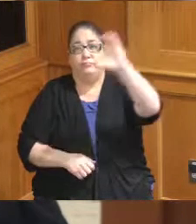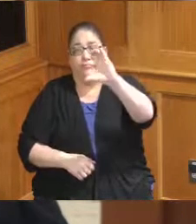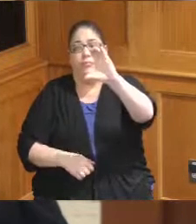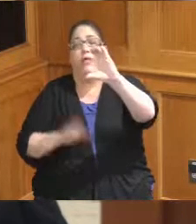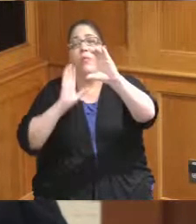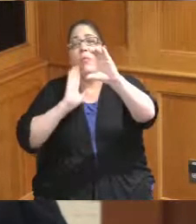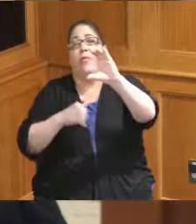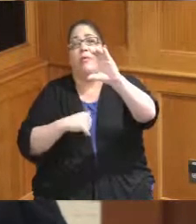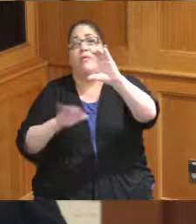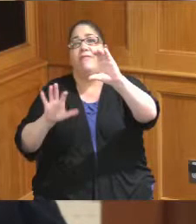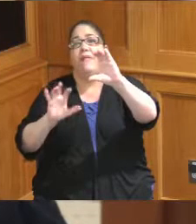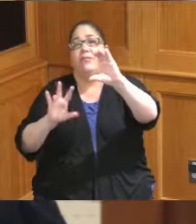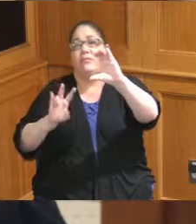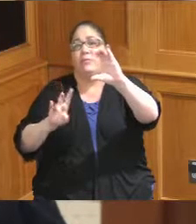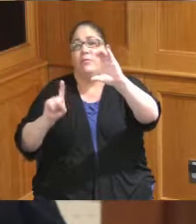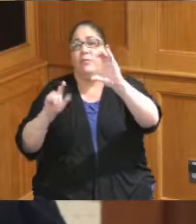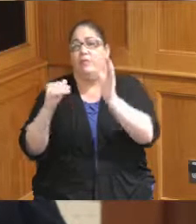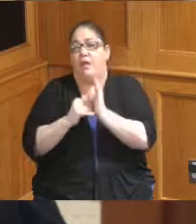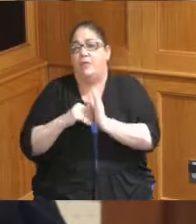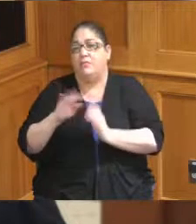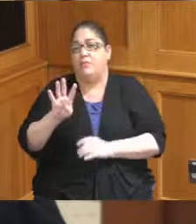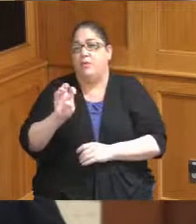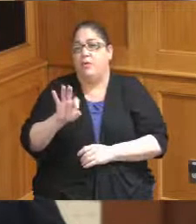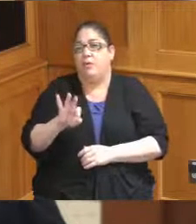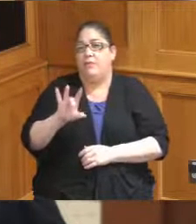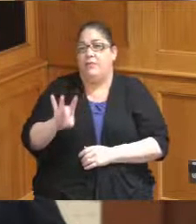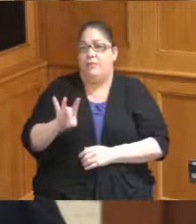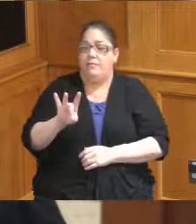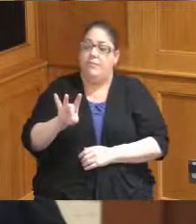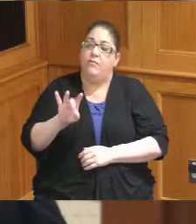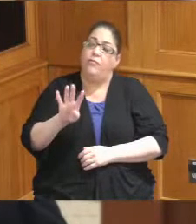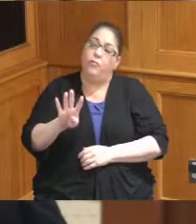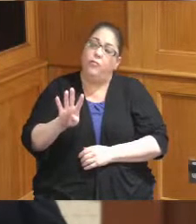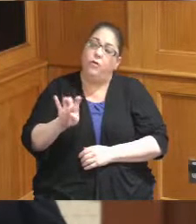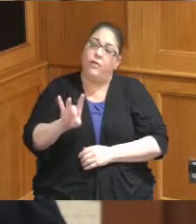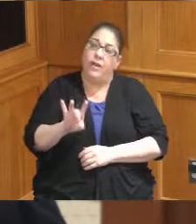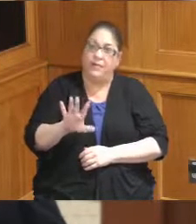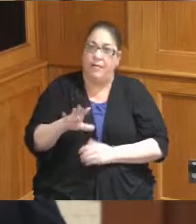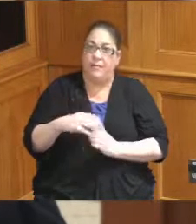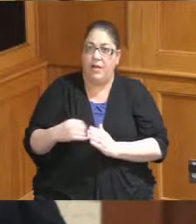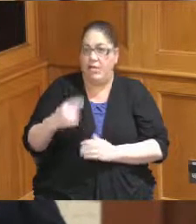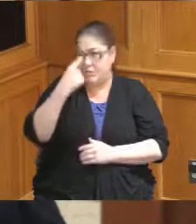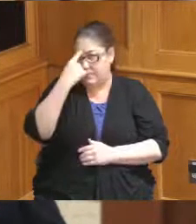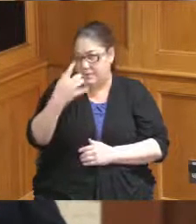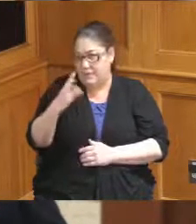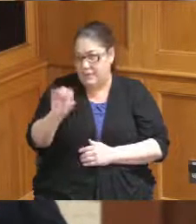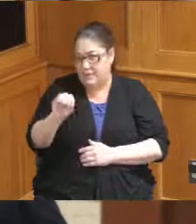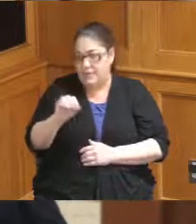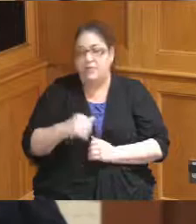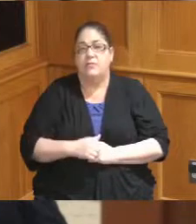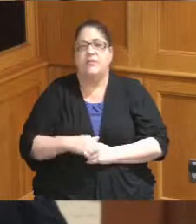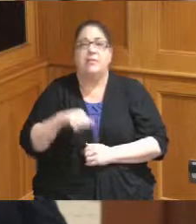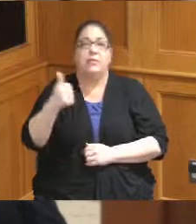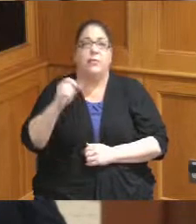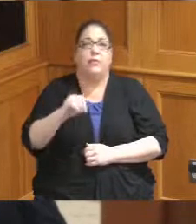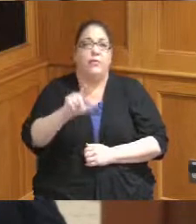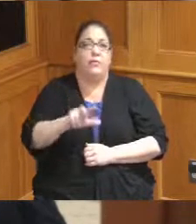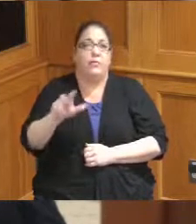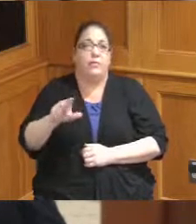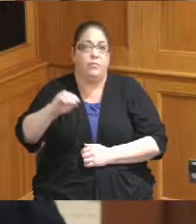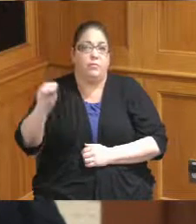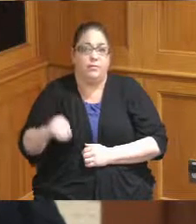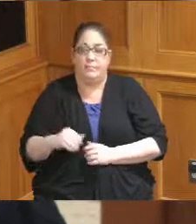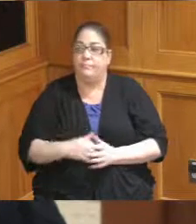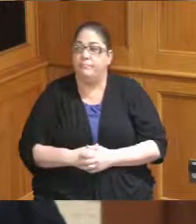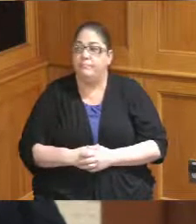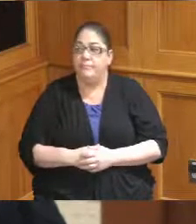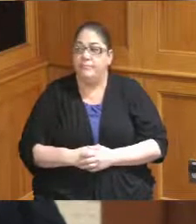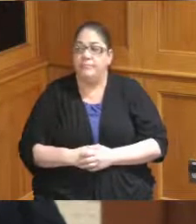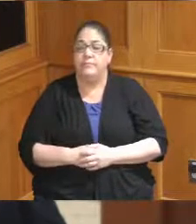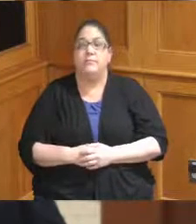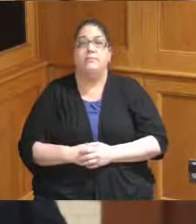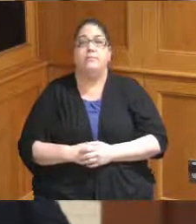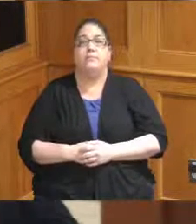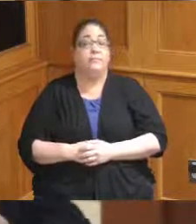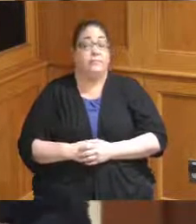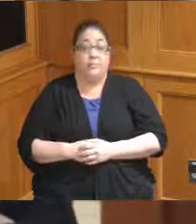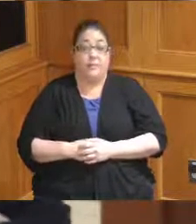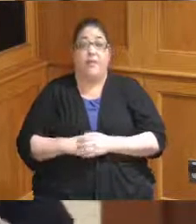571,485 and 50 cents or about 10.33 percent construction is funded entirely through the